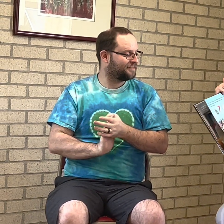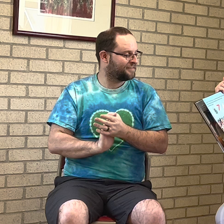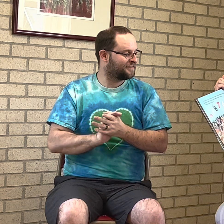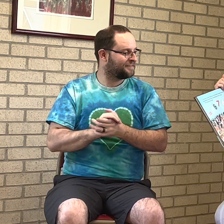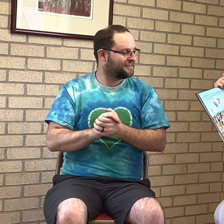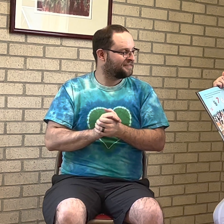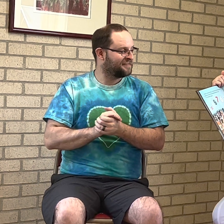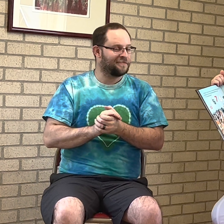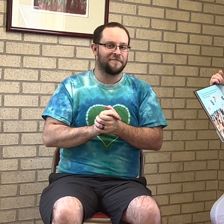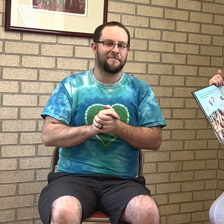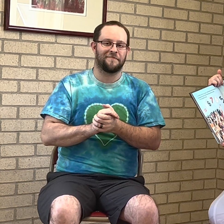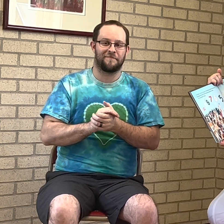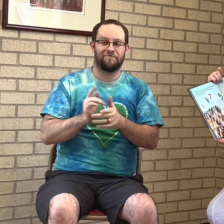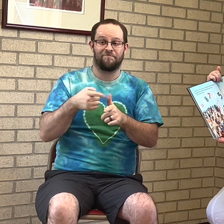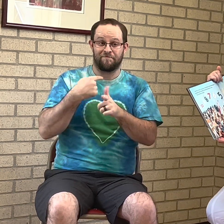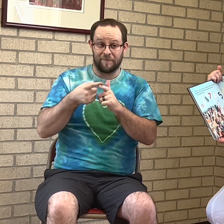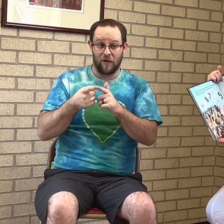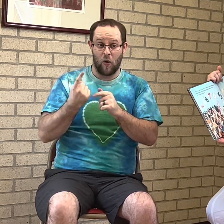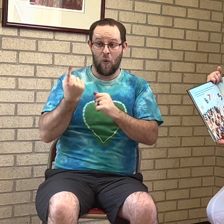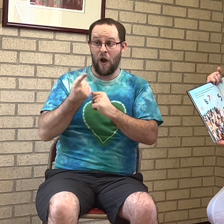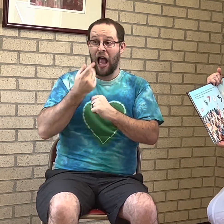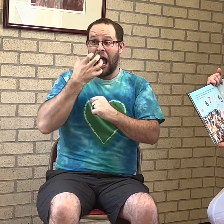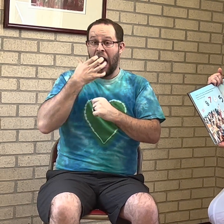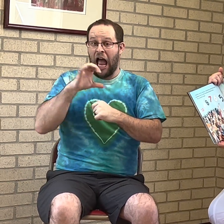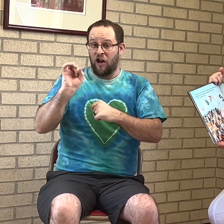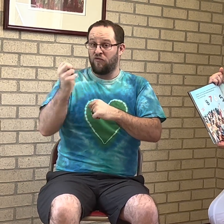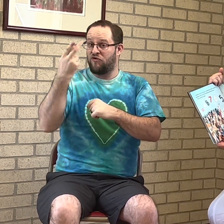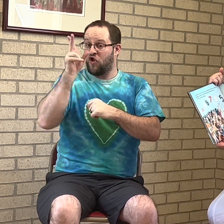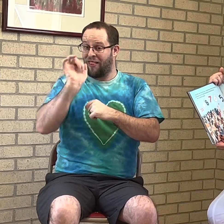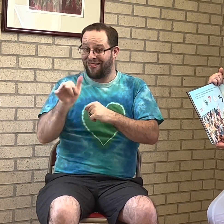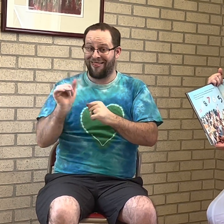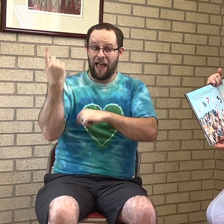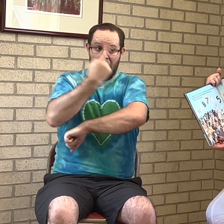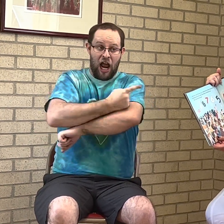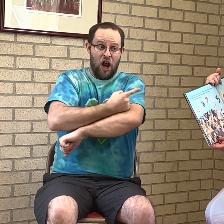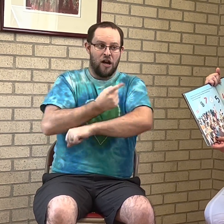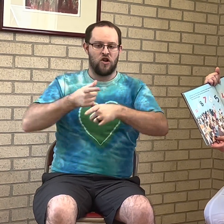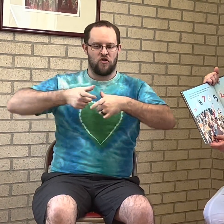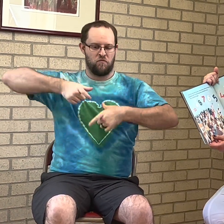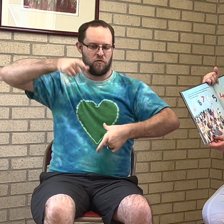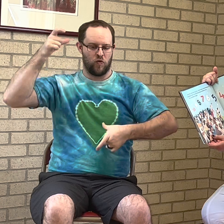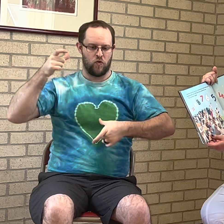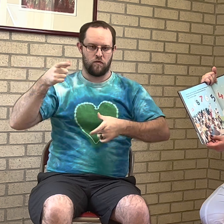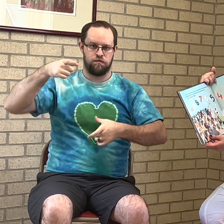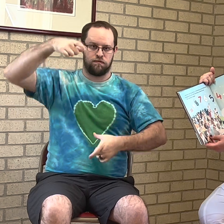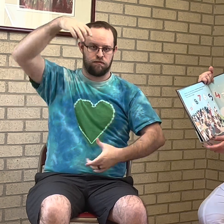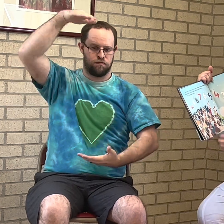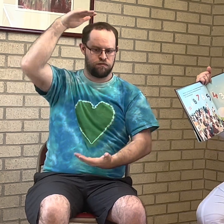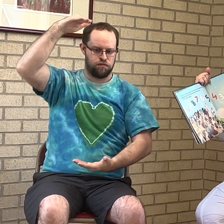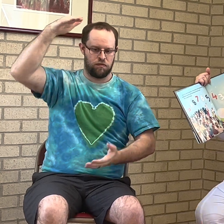Mr. Dixon: And then one hot July days a tremendous rocket stood upon the launch pad with two